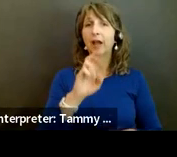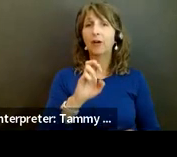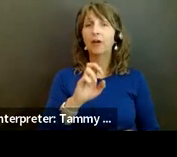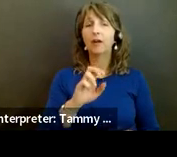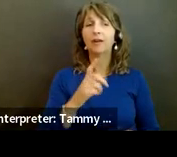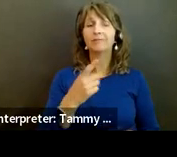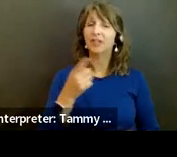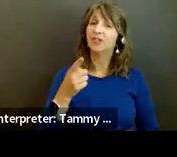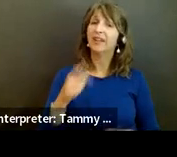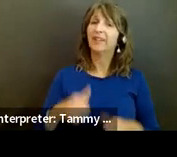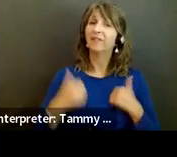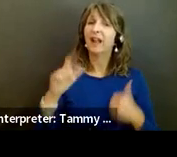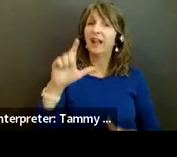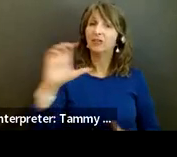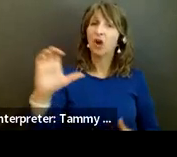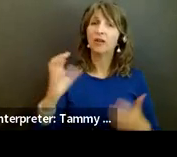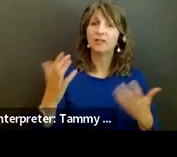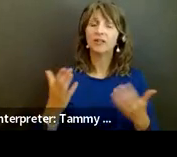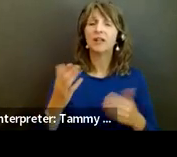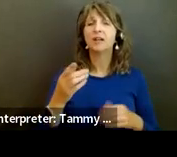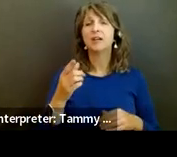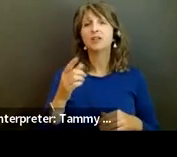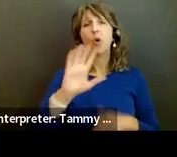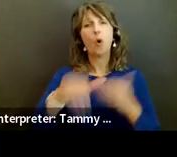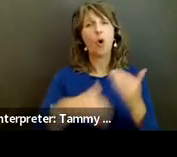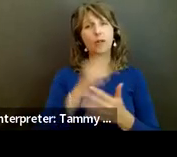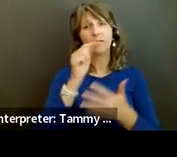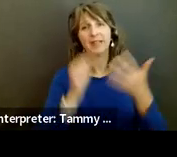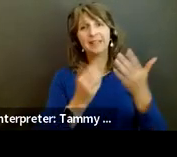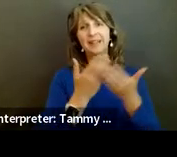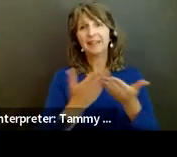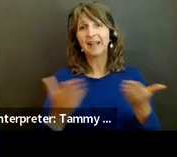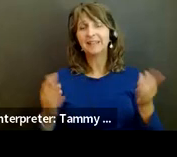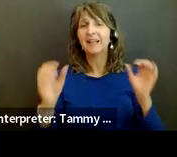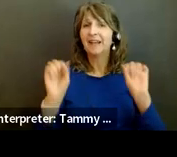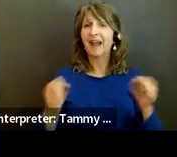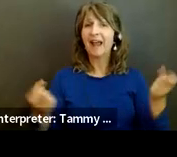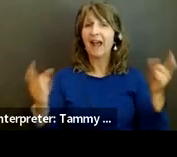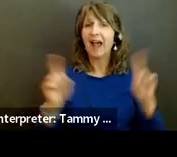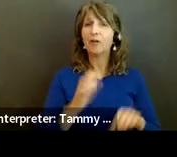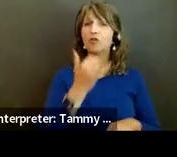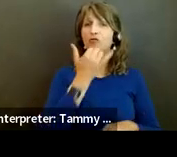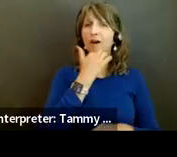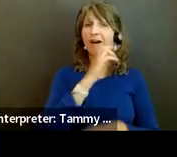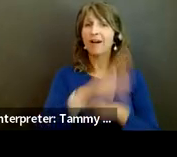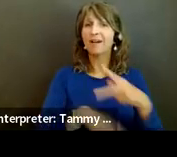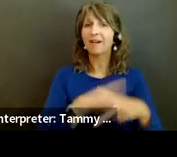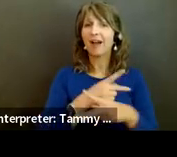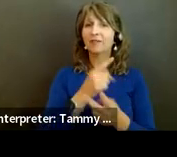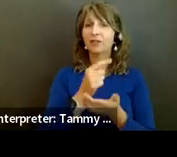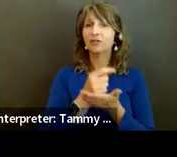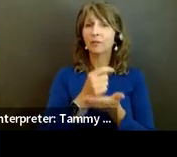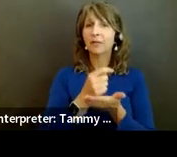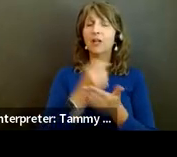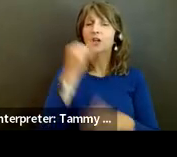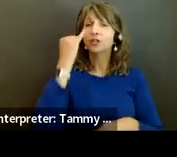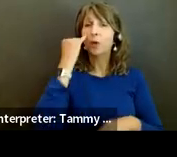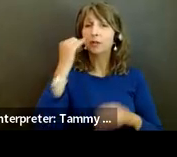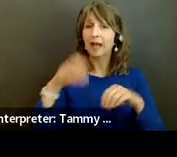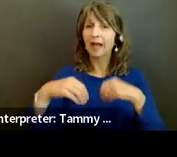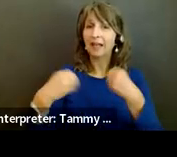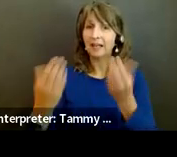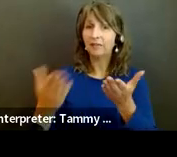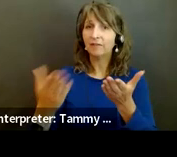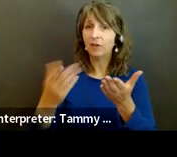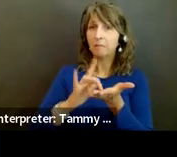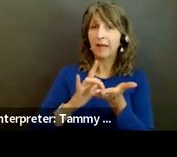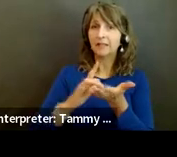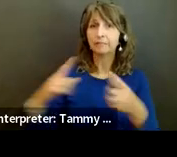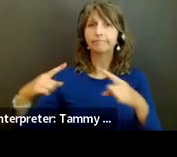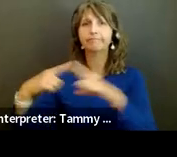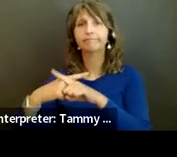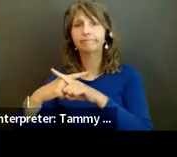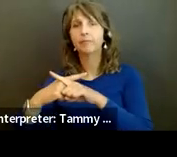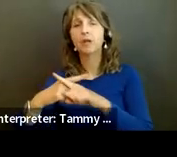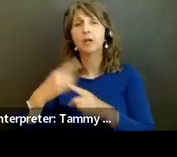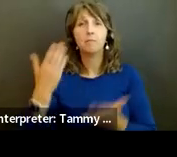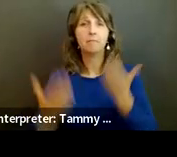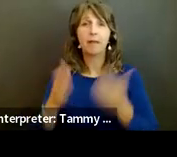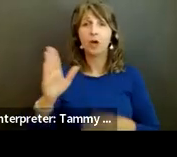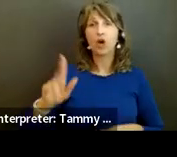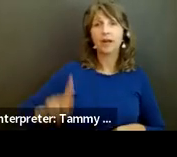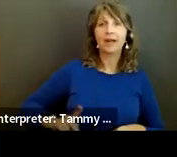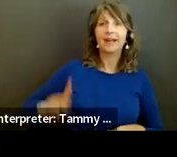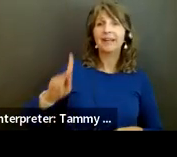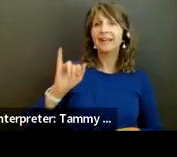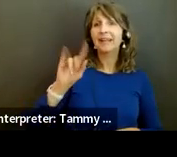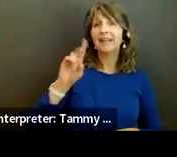So all of these things could lead to potentially contraindicated treatments. If I give her medicines that she's not able to process because of possible kidney failure, which can happen with diabetes, liver failure, or what have you, I could kill her.